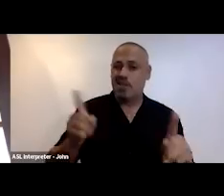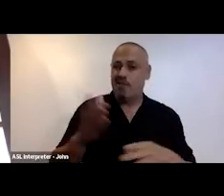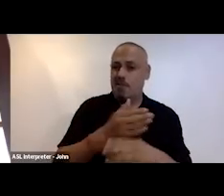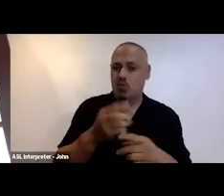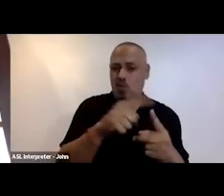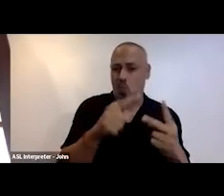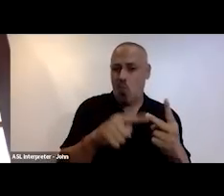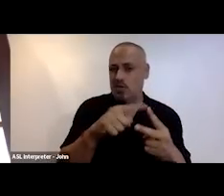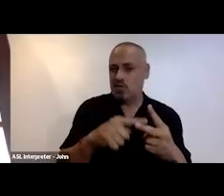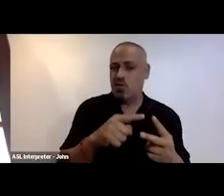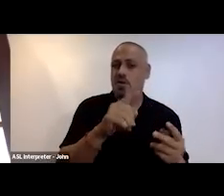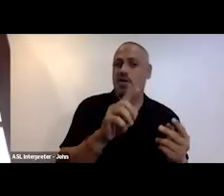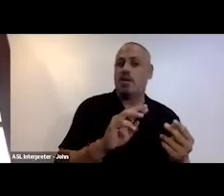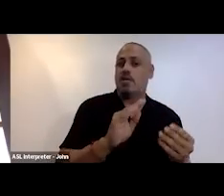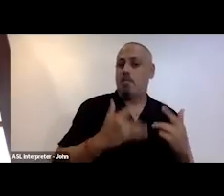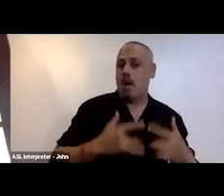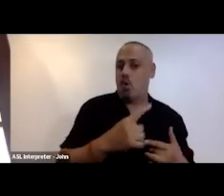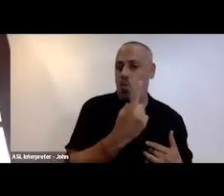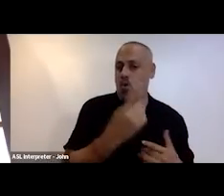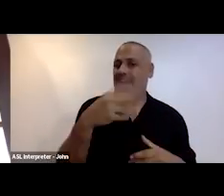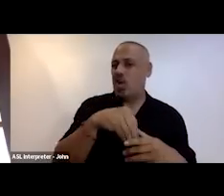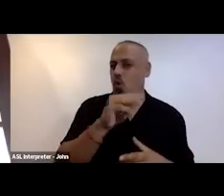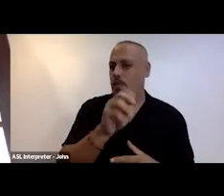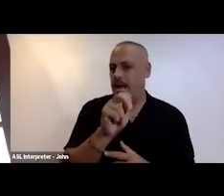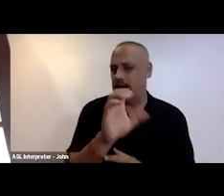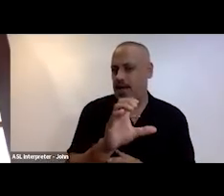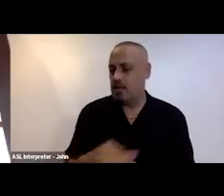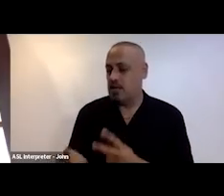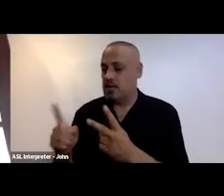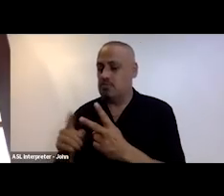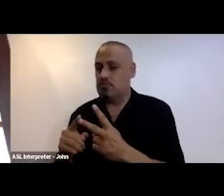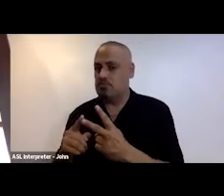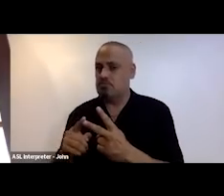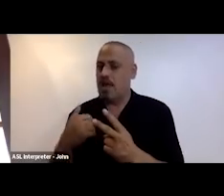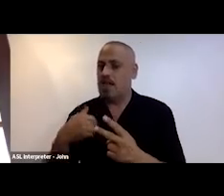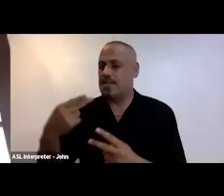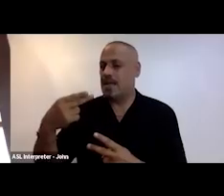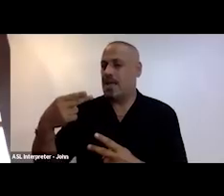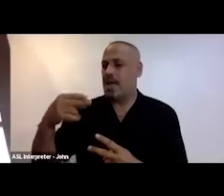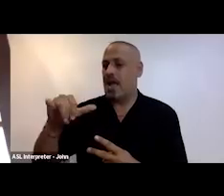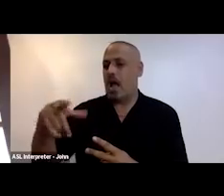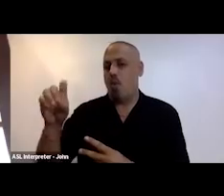is that bipolar II include manic episodes while bipolar two has hypomanic episodes.